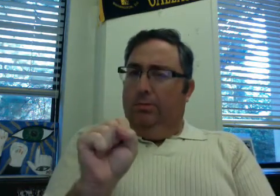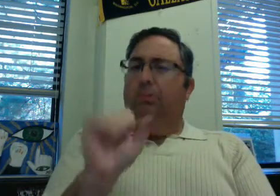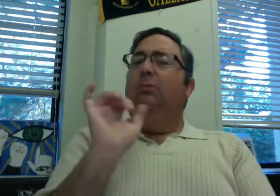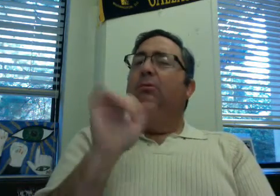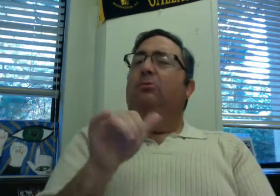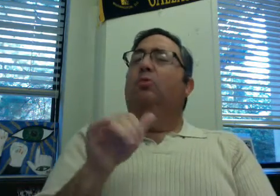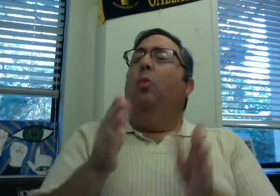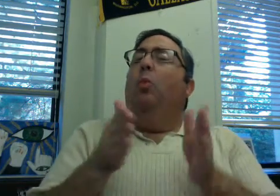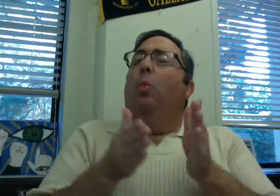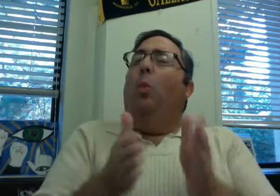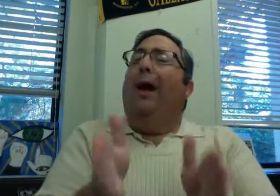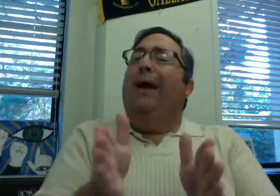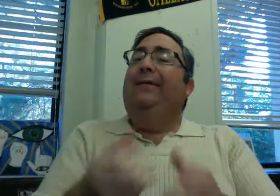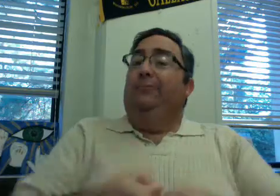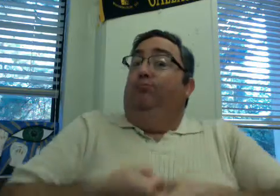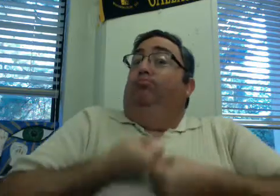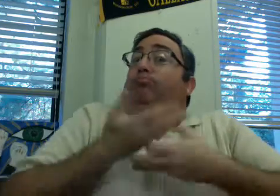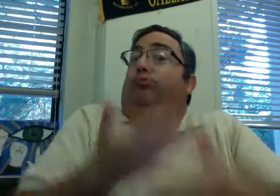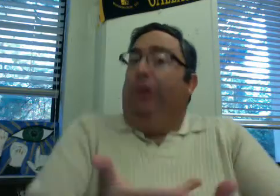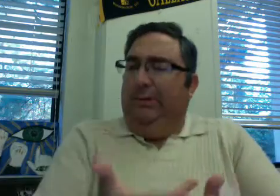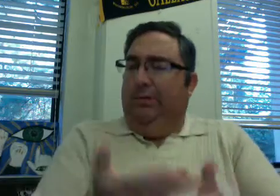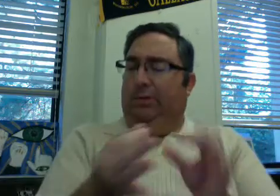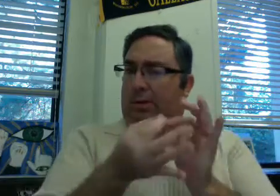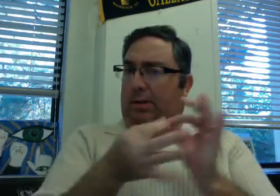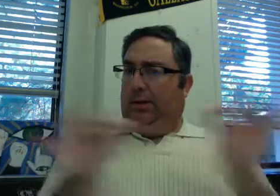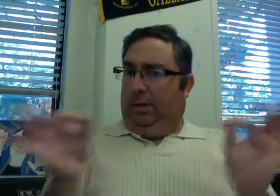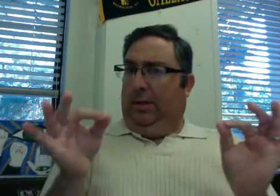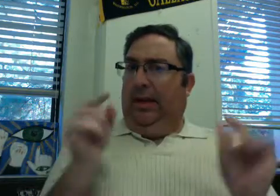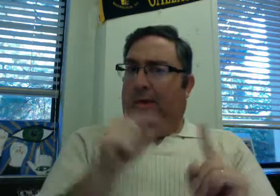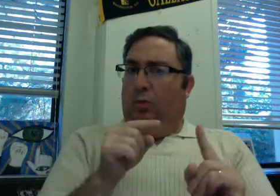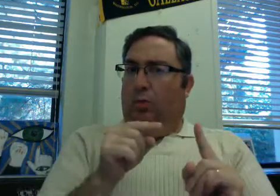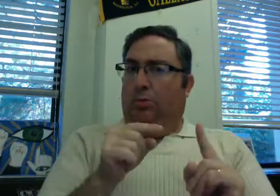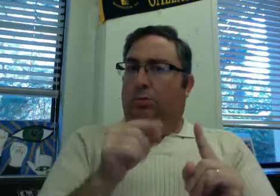They're ways of EXPRESSING language.